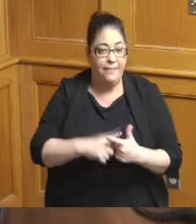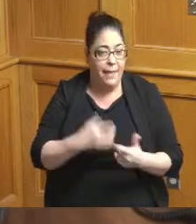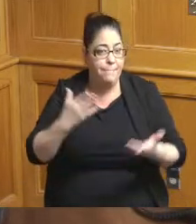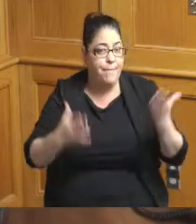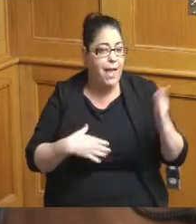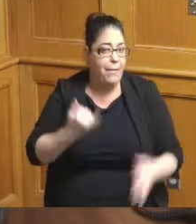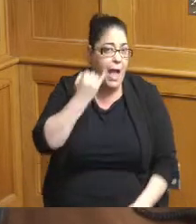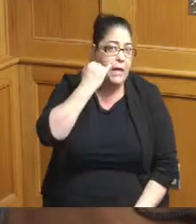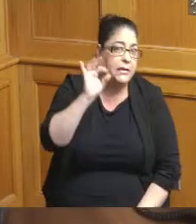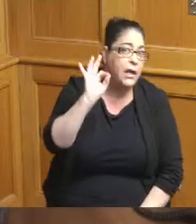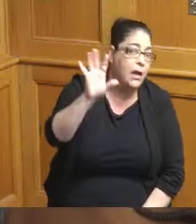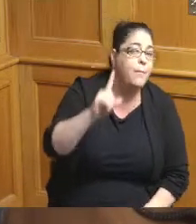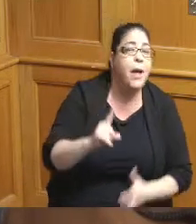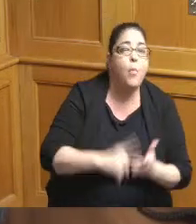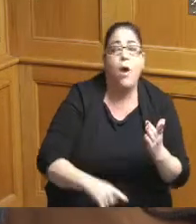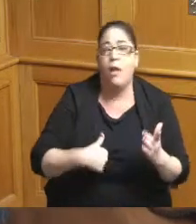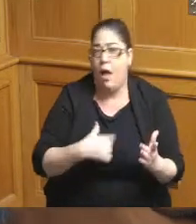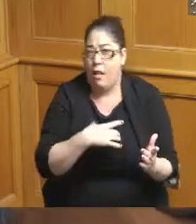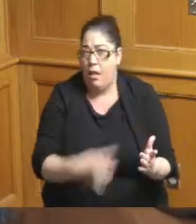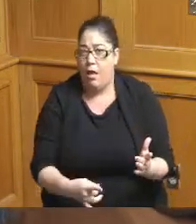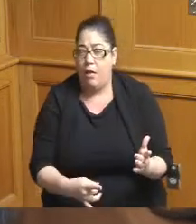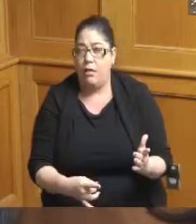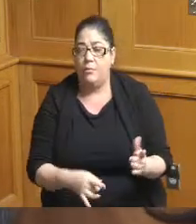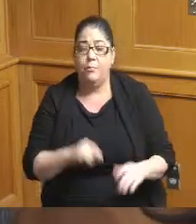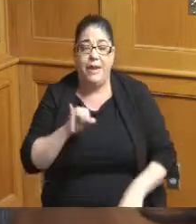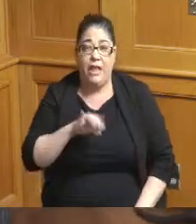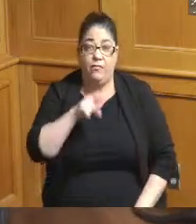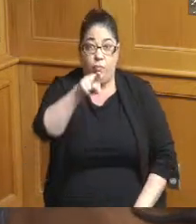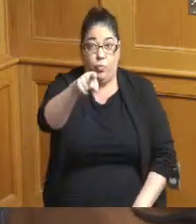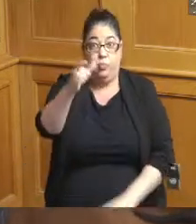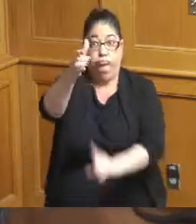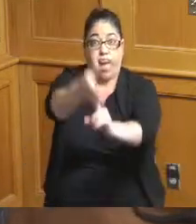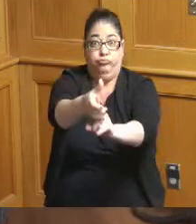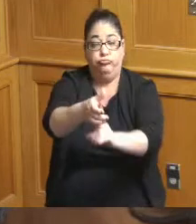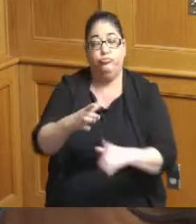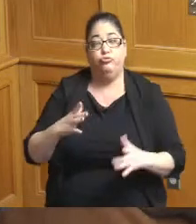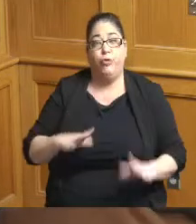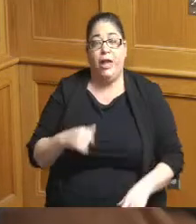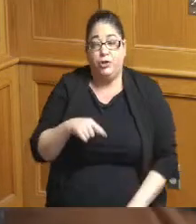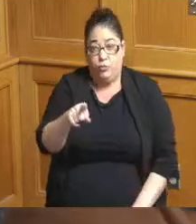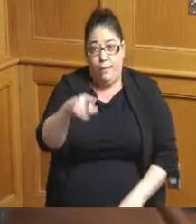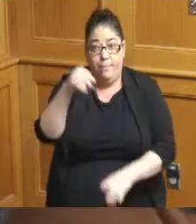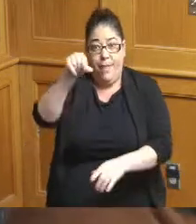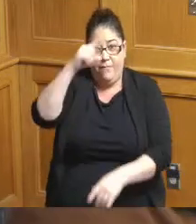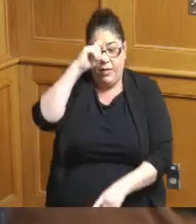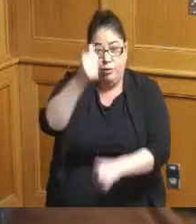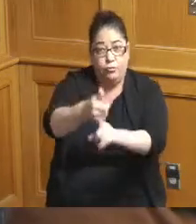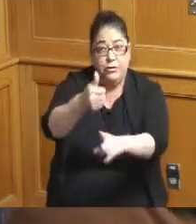of what I like to wear but if you're wearing the dress and I'm not paying for it you know go get